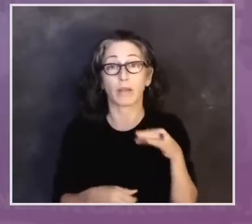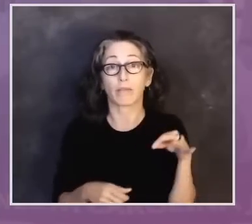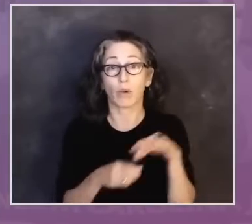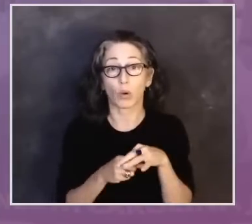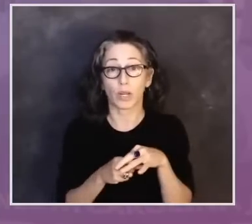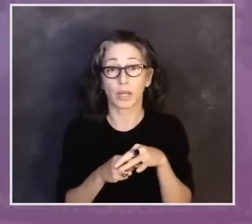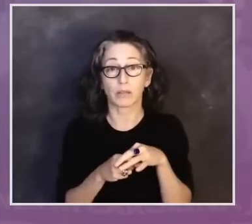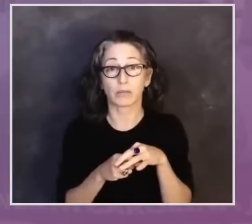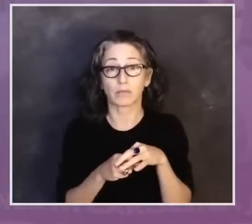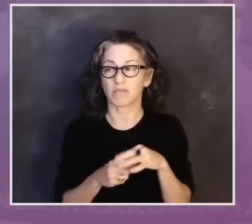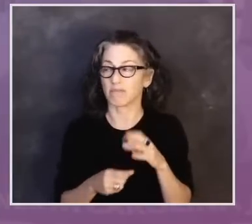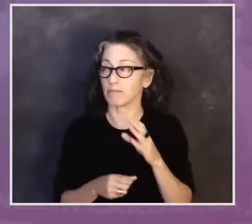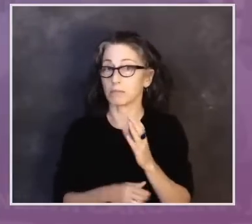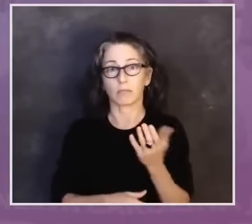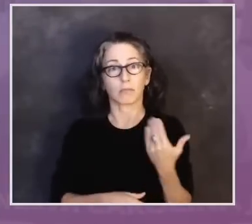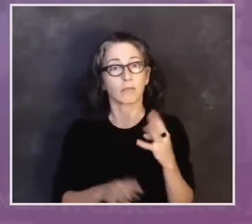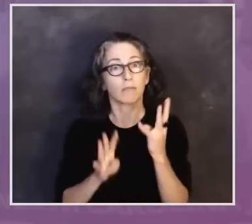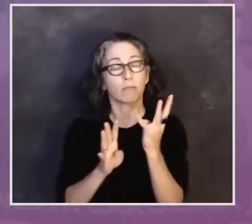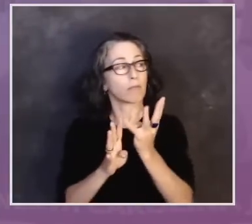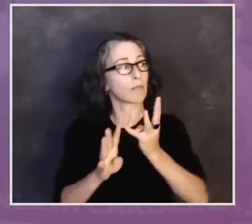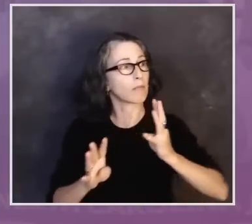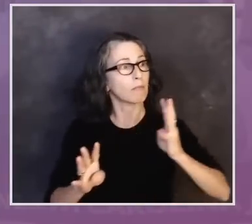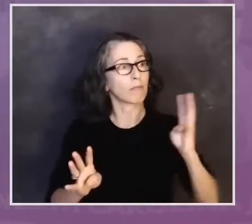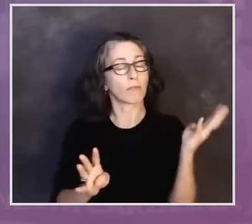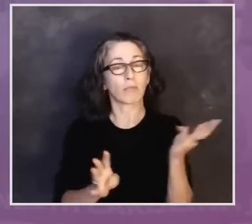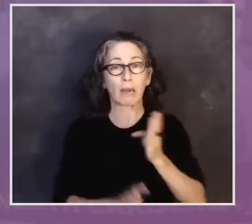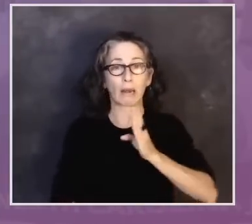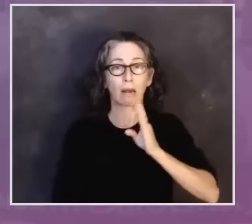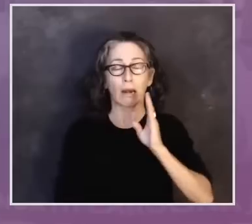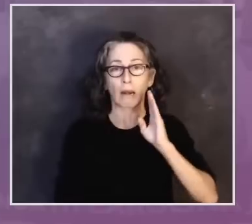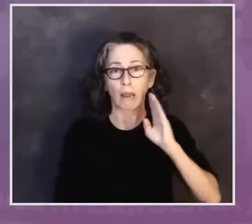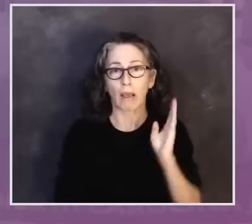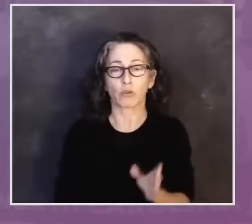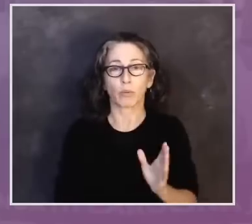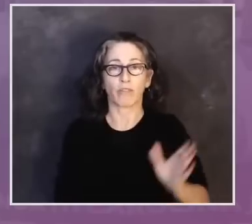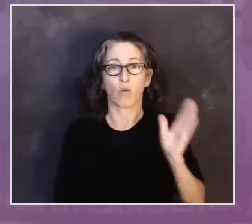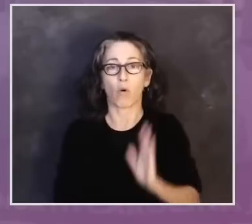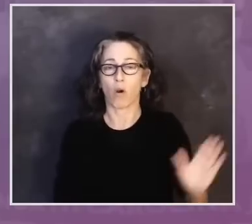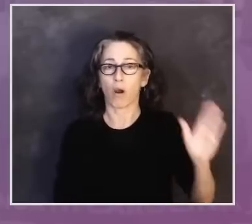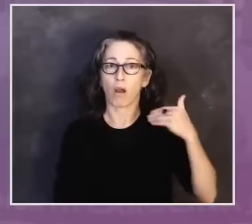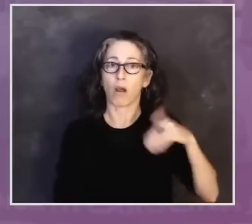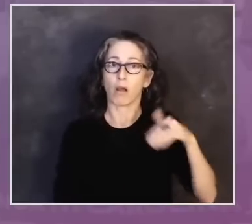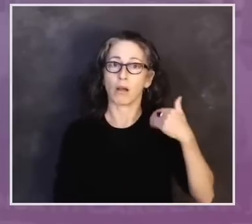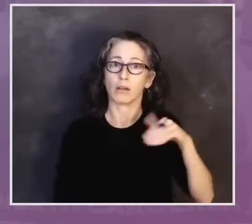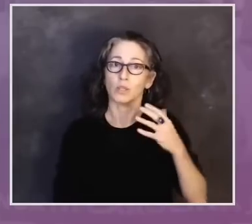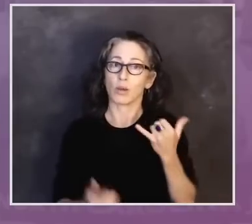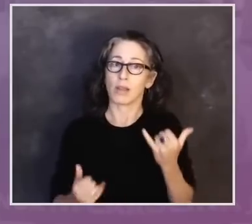HITTING THE PAVEMENT THIS MORNING ON THE VERY FIRST DAY OF EARLY VOTING. I NEVER SEEN LINES SO LONG IN